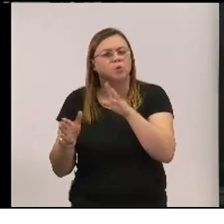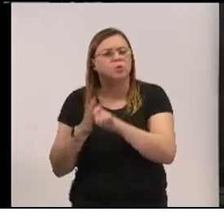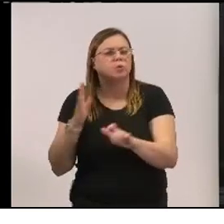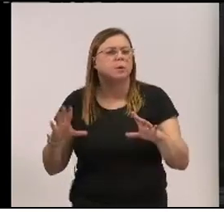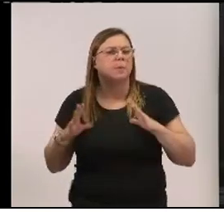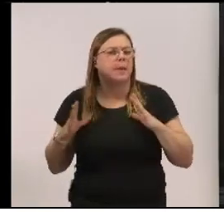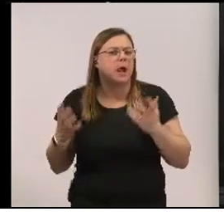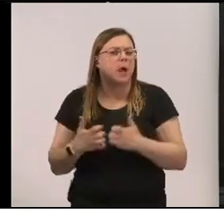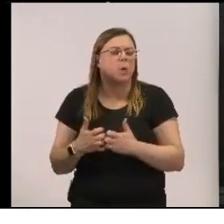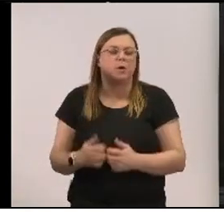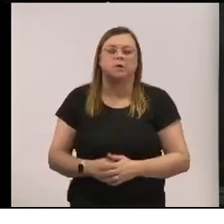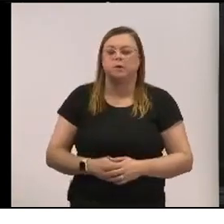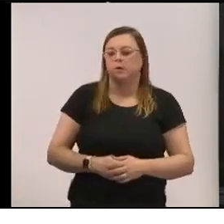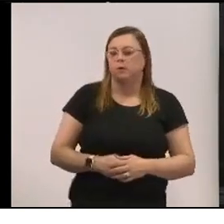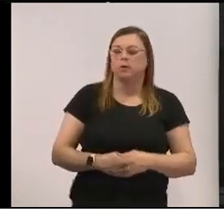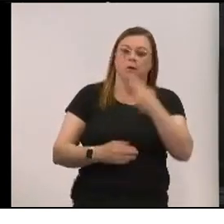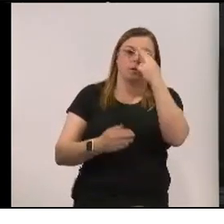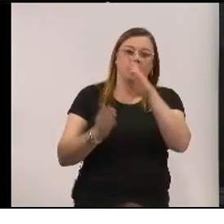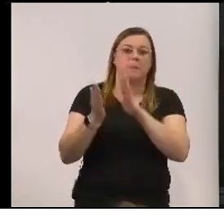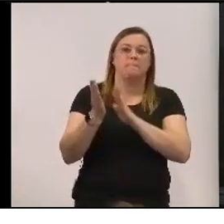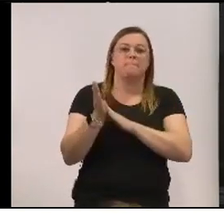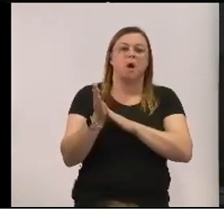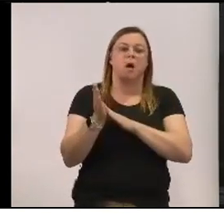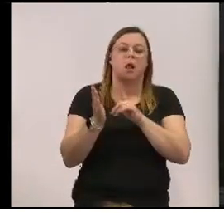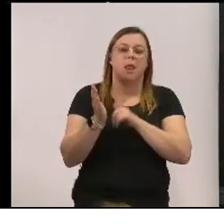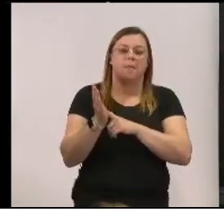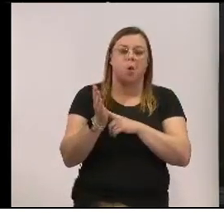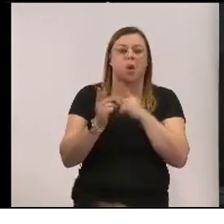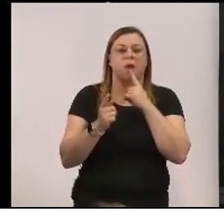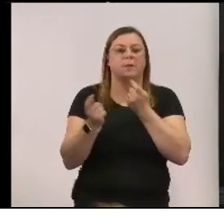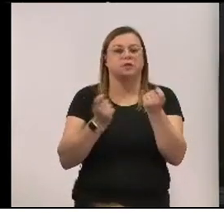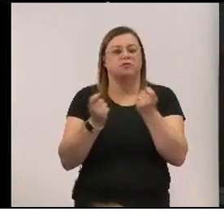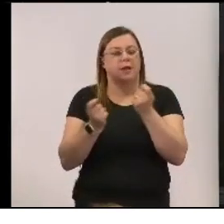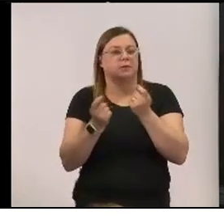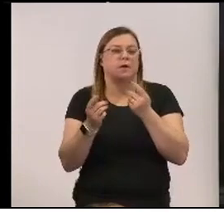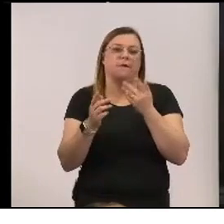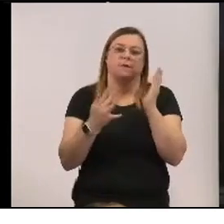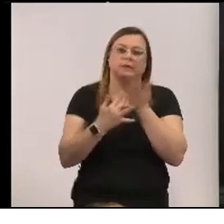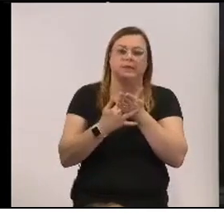Sure. So I'm Mark Lapole, I'm director of accessibility at eBay.